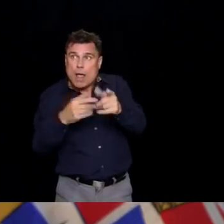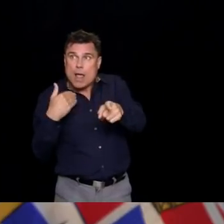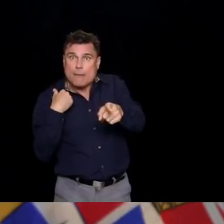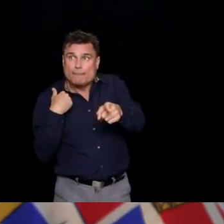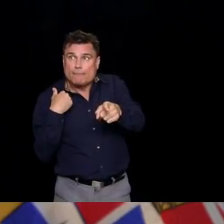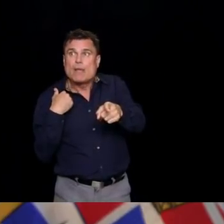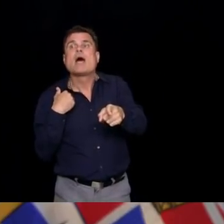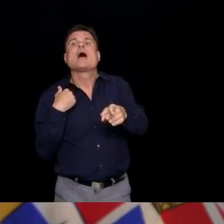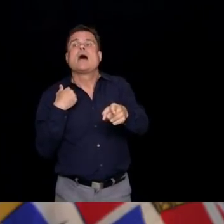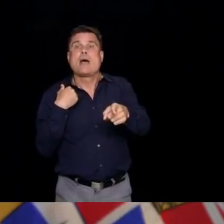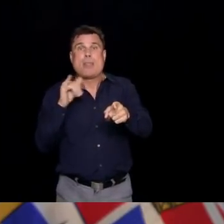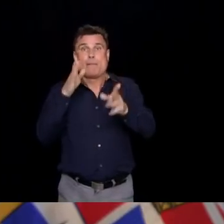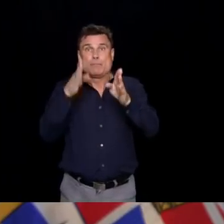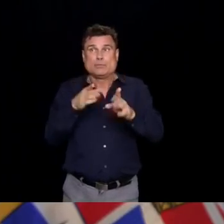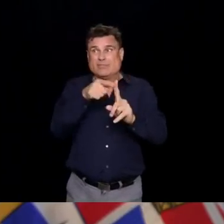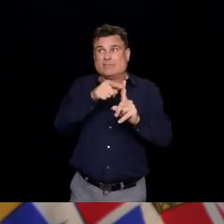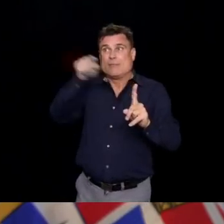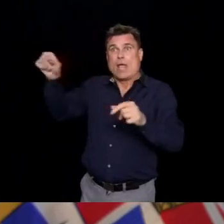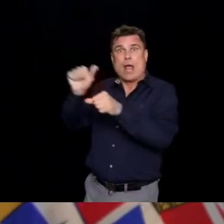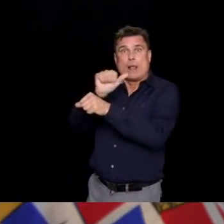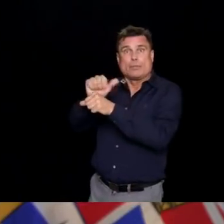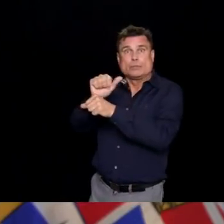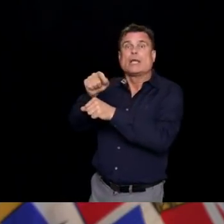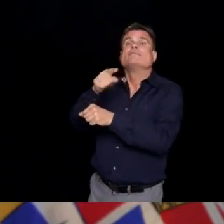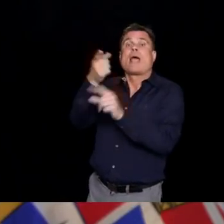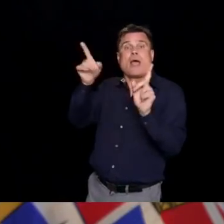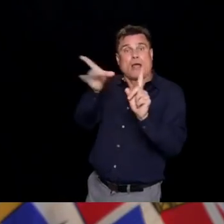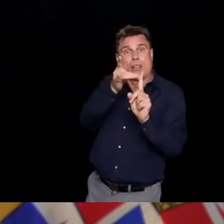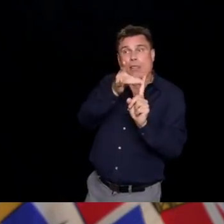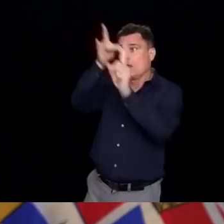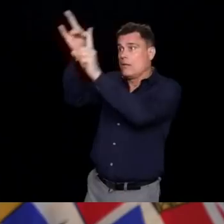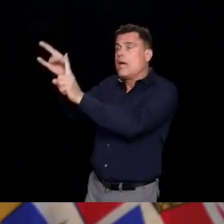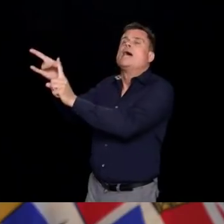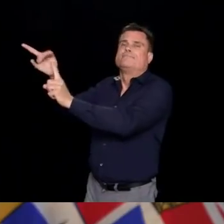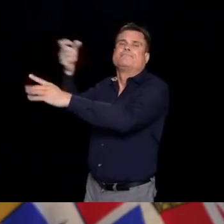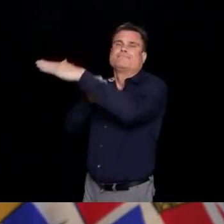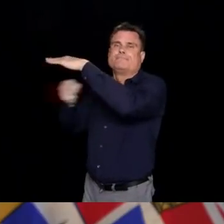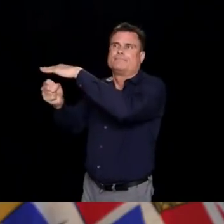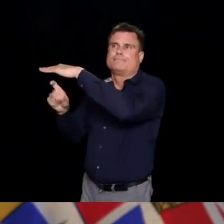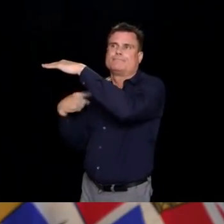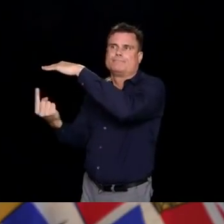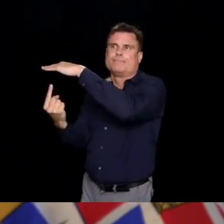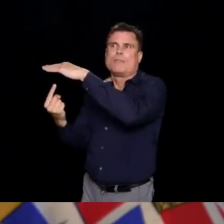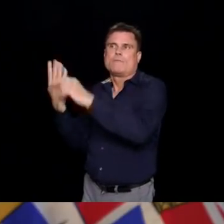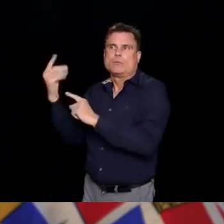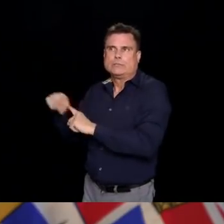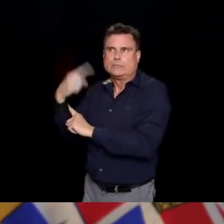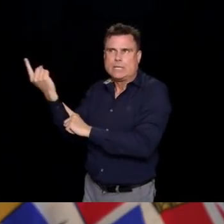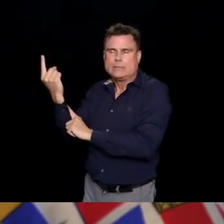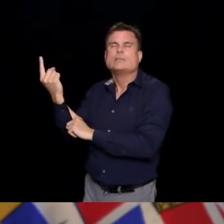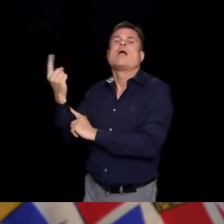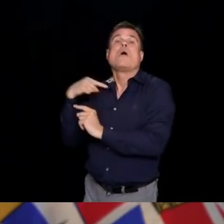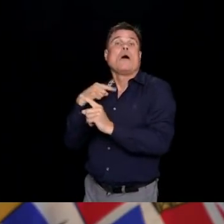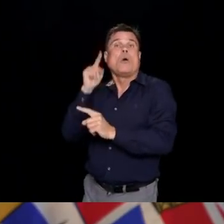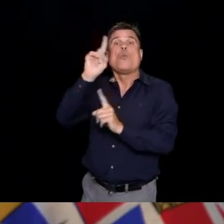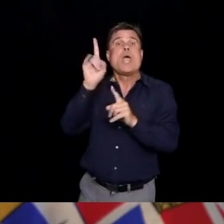had their exposure and attested in Alberta. They are in isolation and public health teams are working closely on site